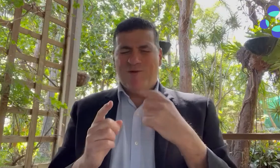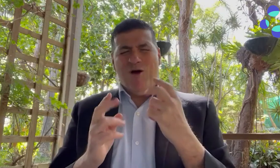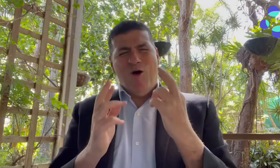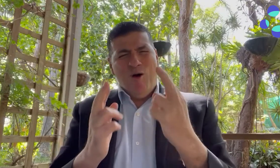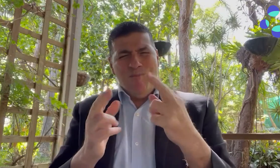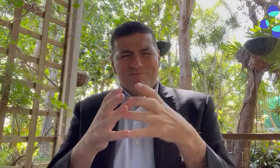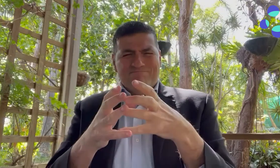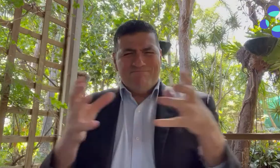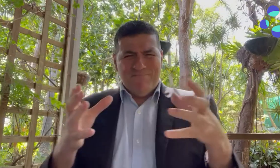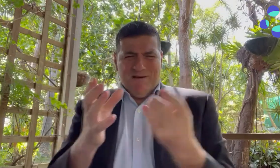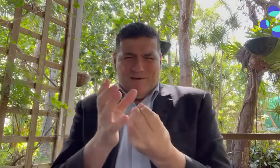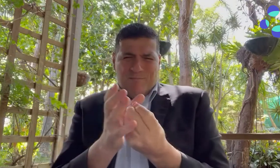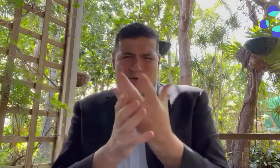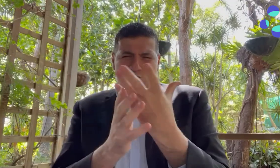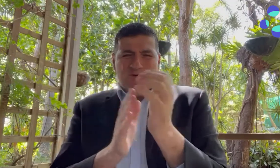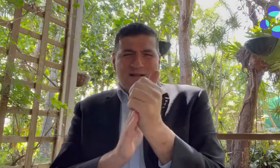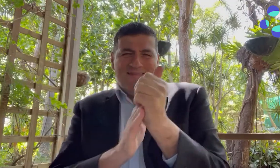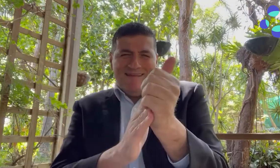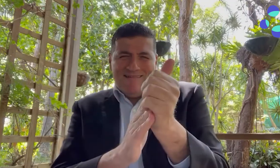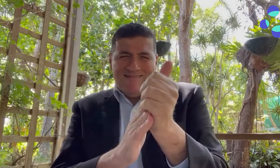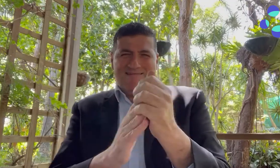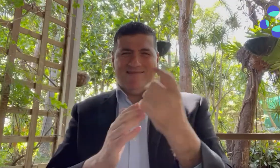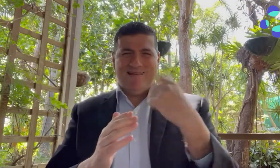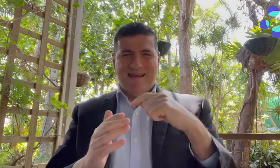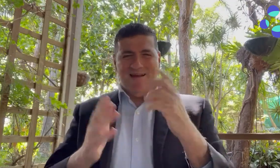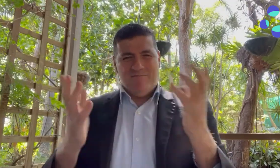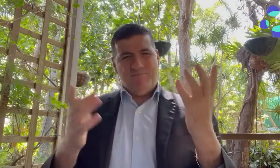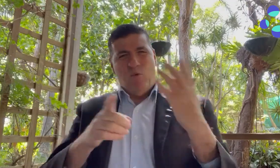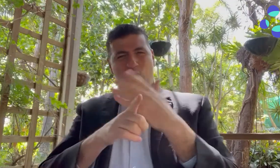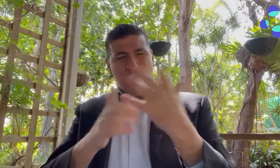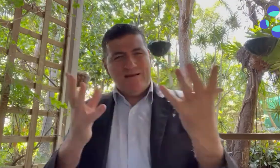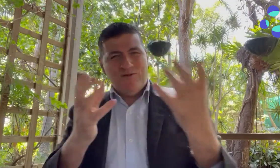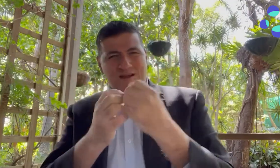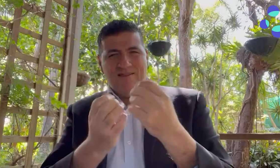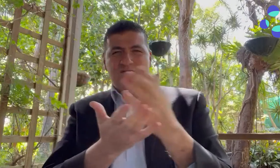We hope to grow our emerging, leaders and that they can work together,